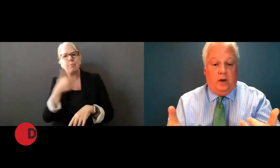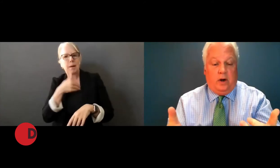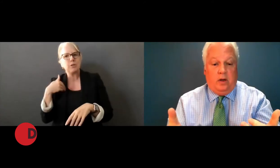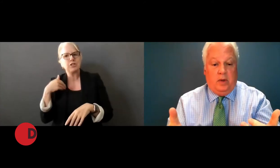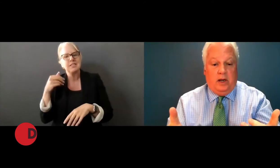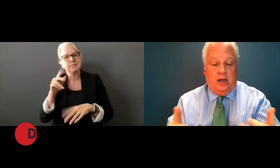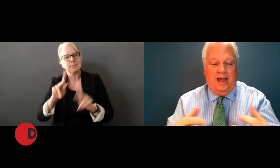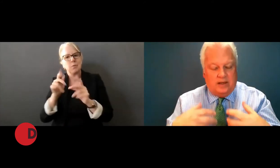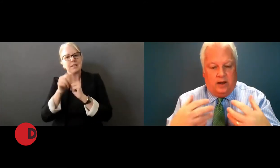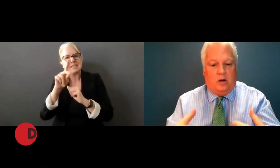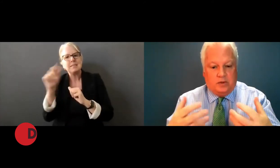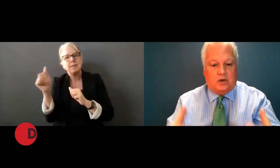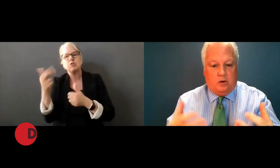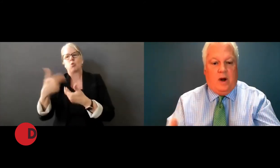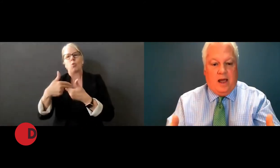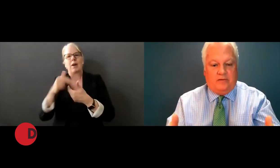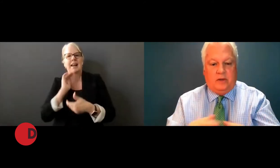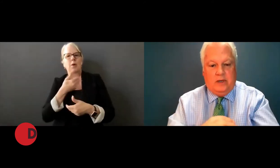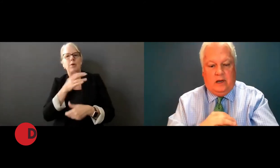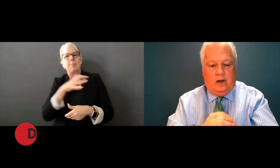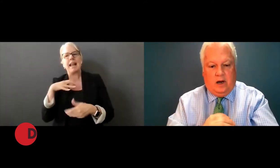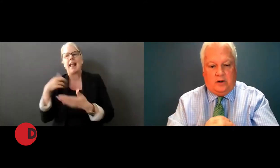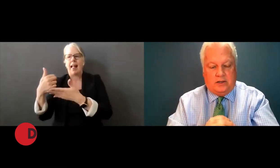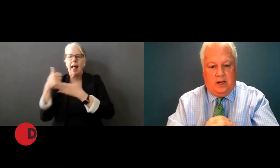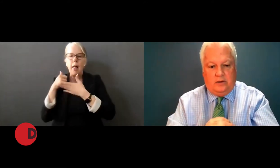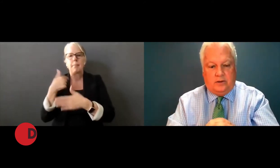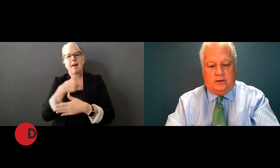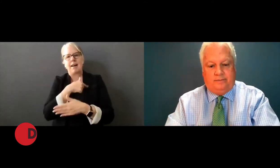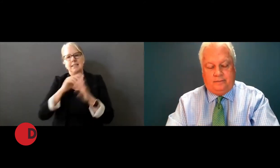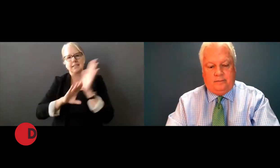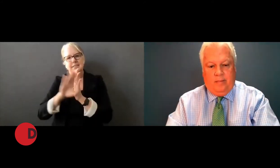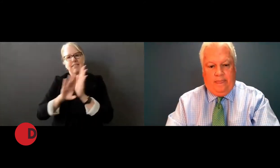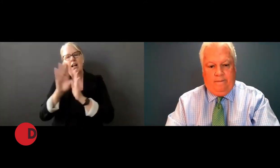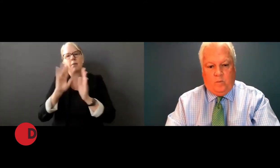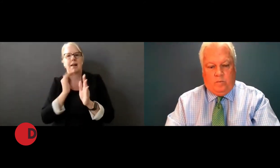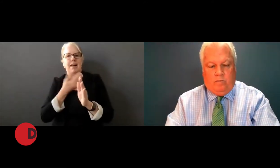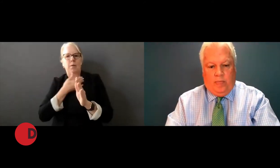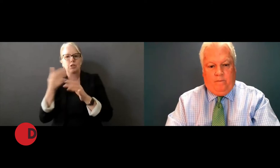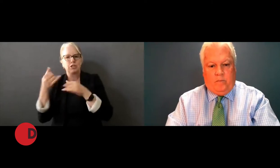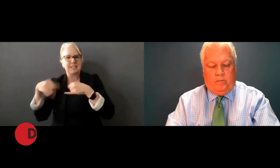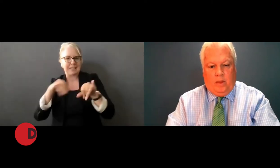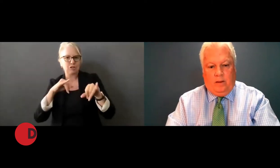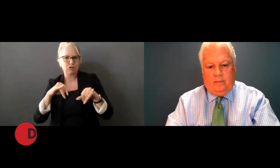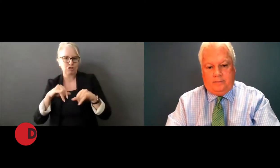people with disabilities join our committee to help us develop our standards.